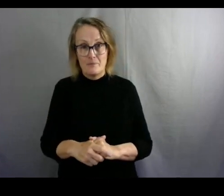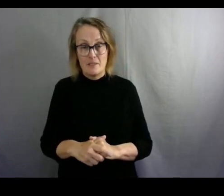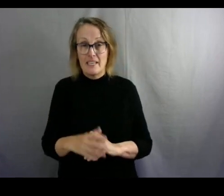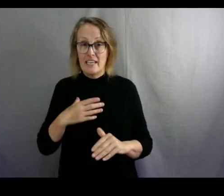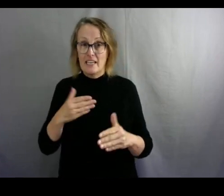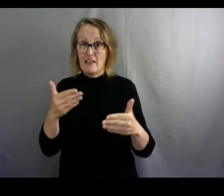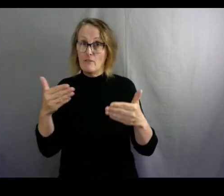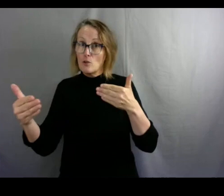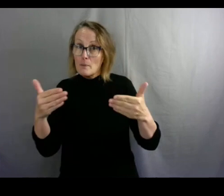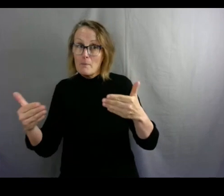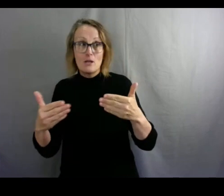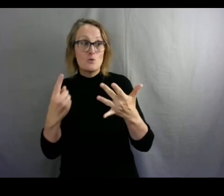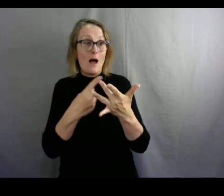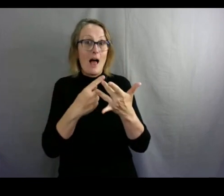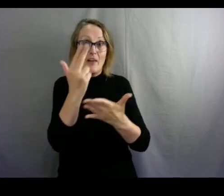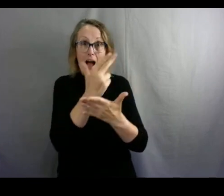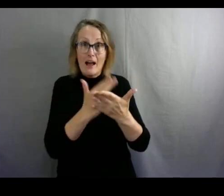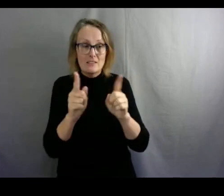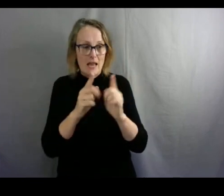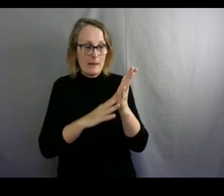I mean, he doesn't say anything.